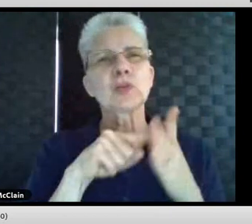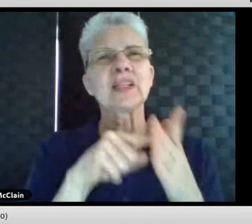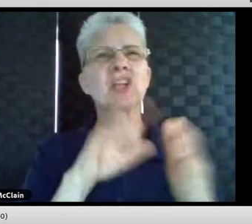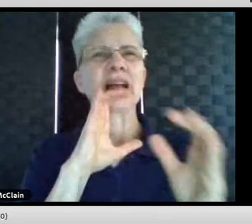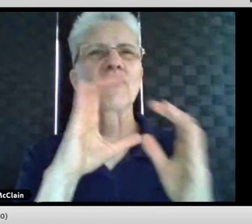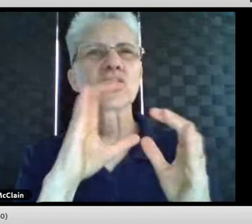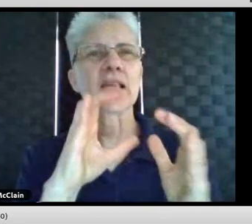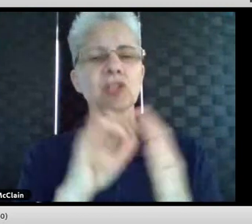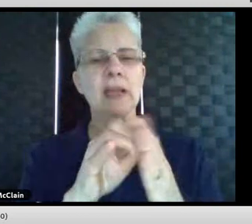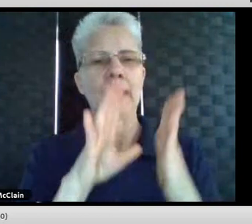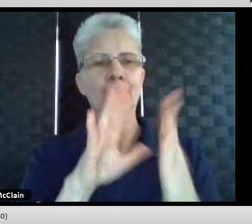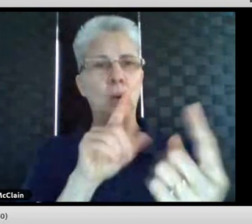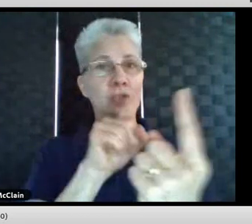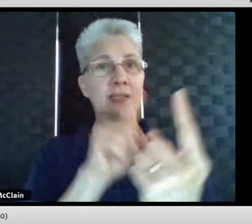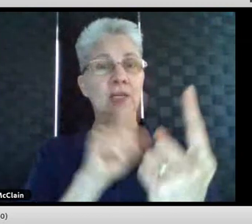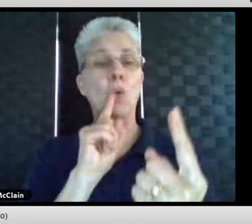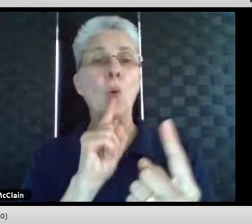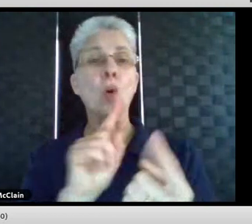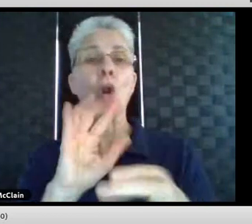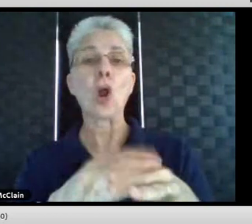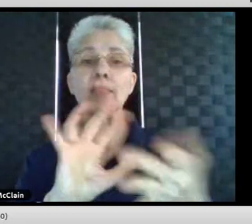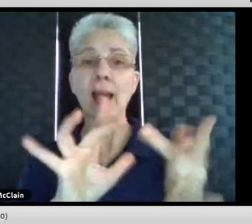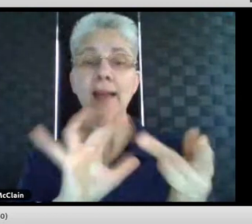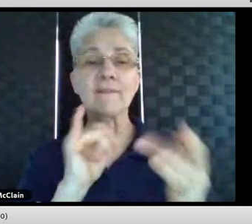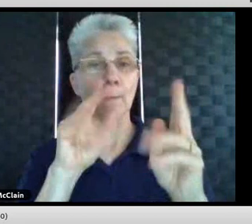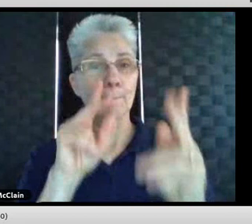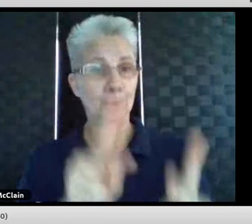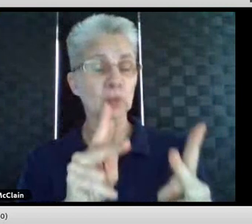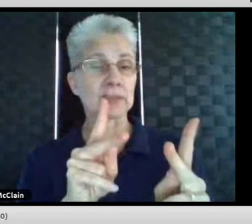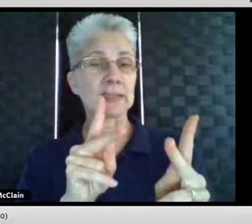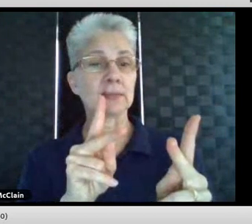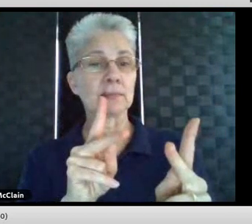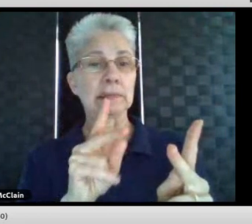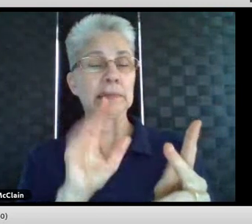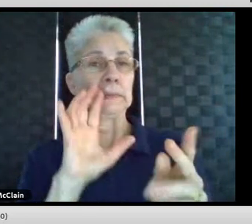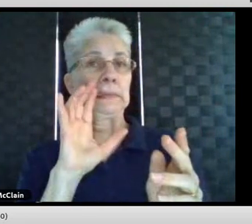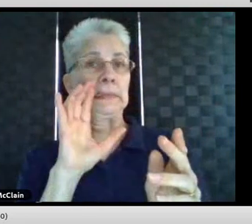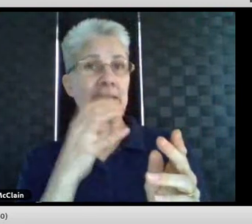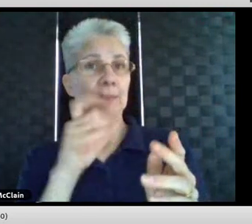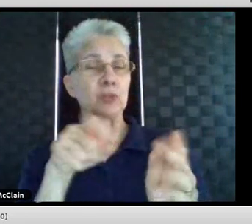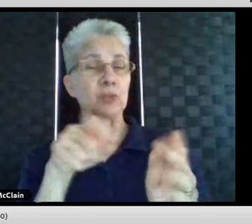in person or virtually if the person, you know, seems to need assistance.